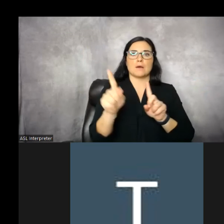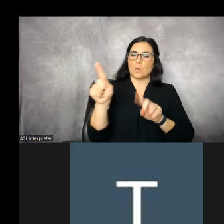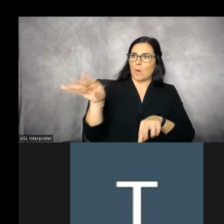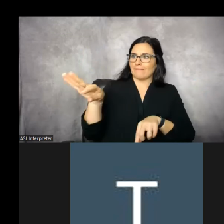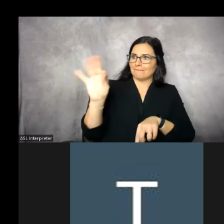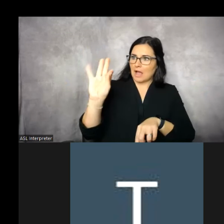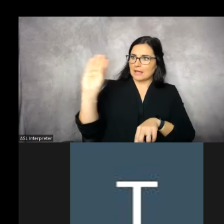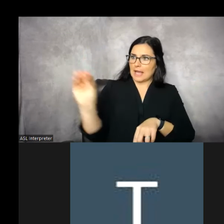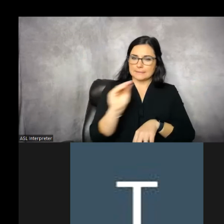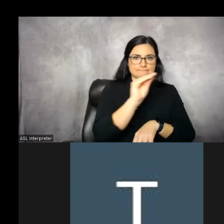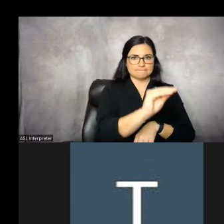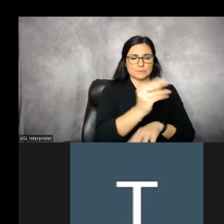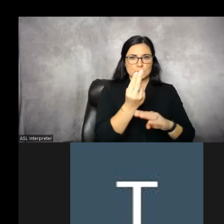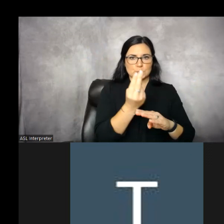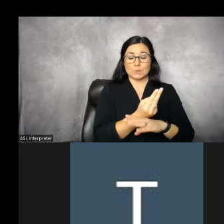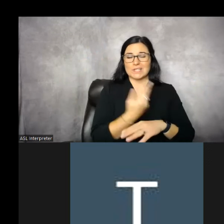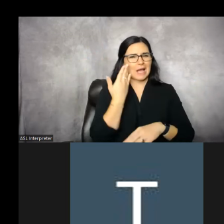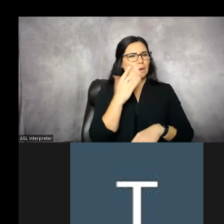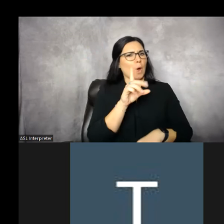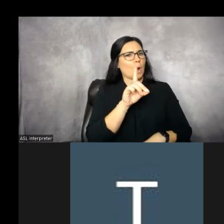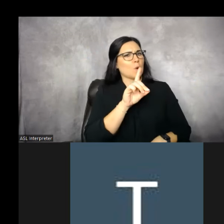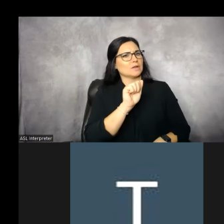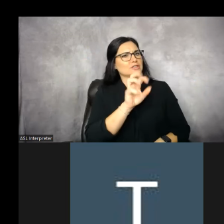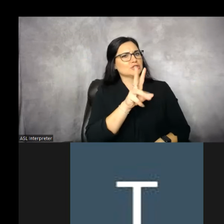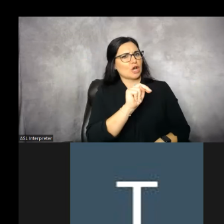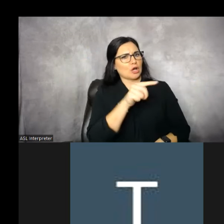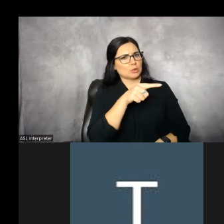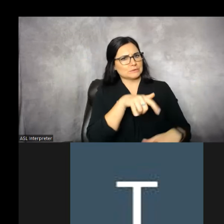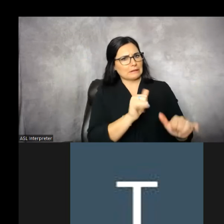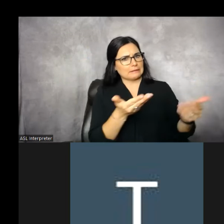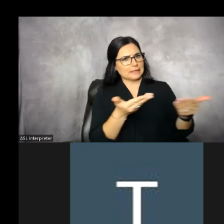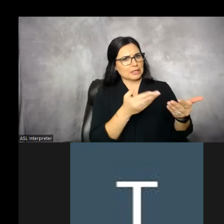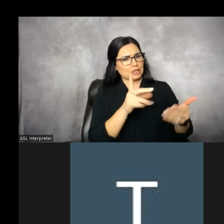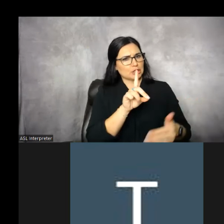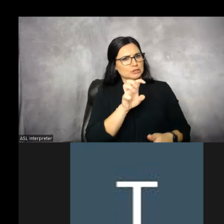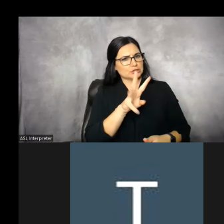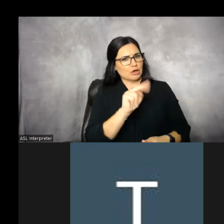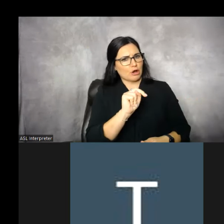Really great question. I don't know. Is Dawn still on the call? I think she may be on a different call right now.